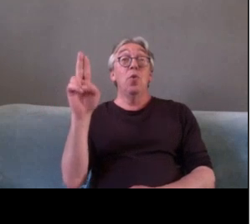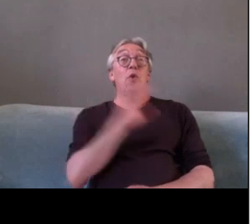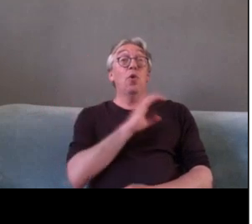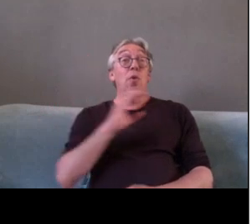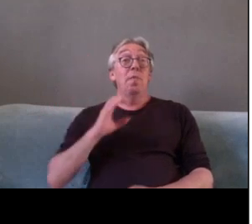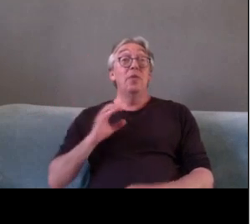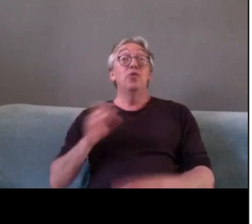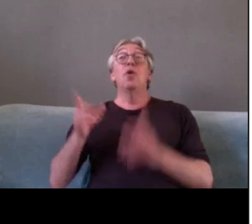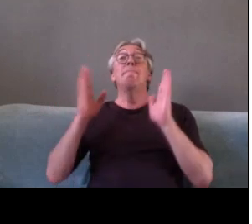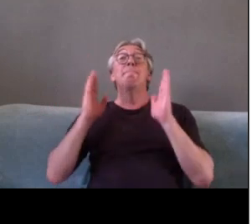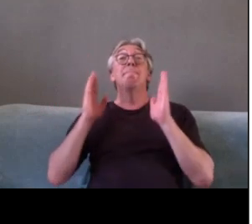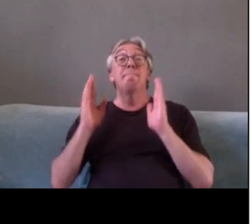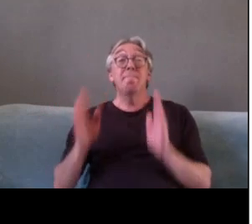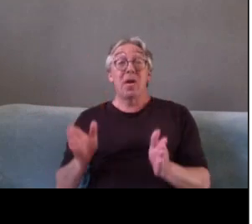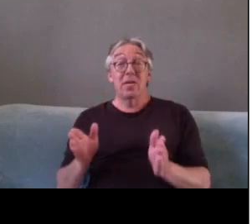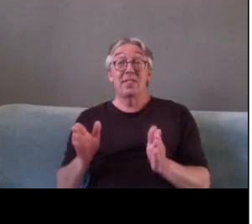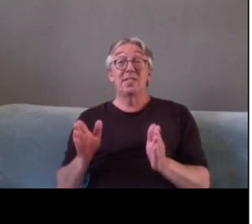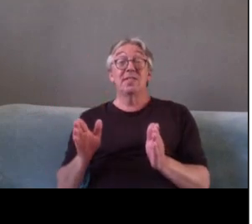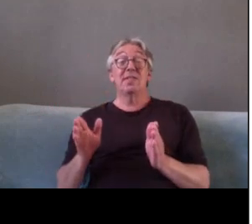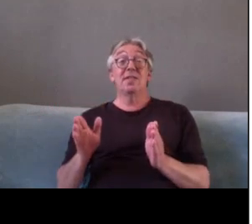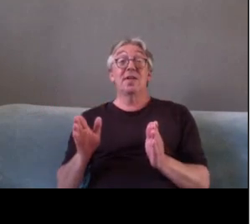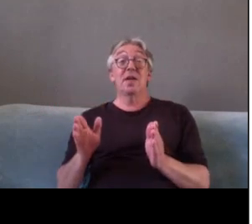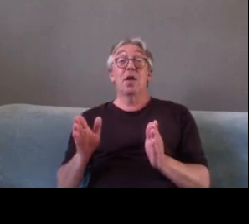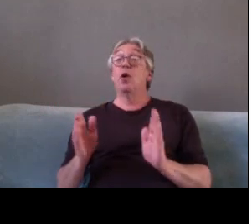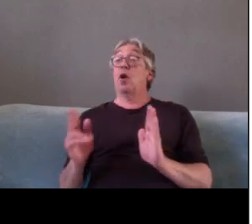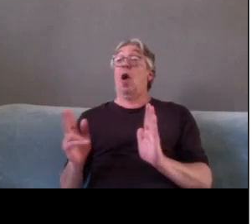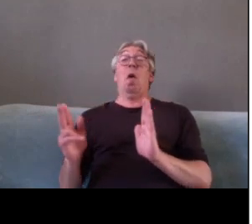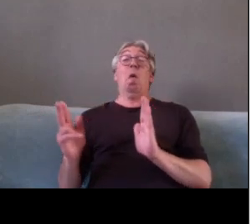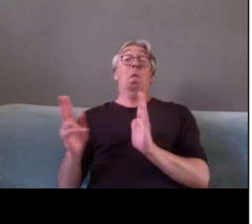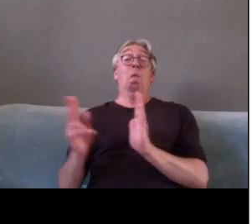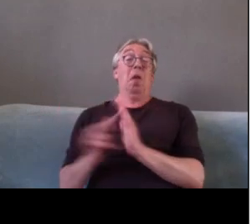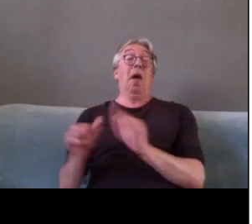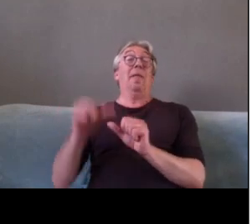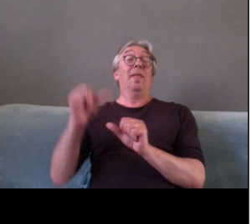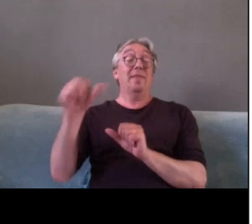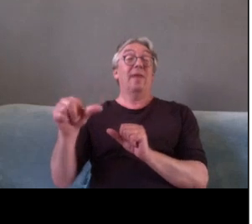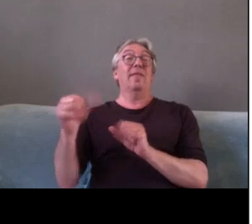And then the standard development will start and it may take some time